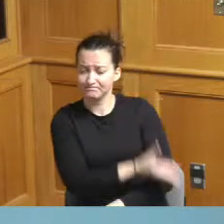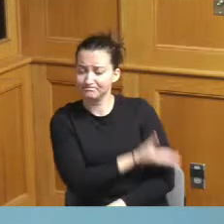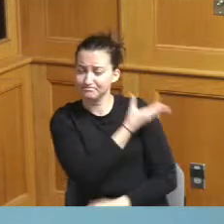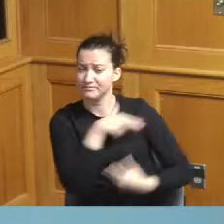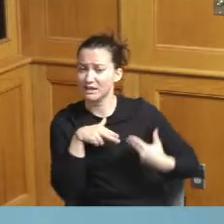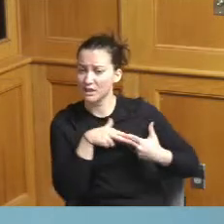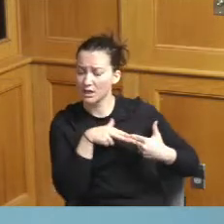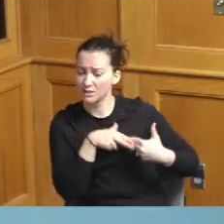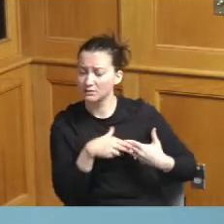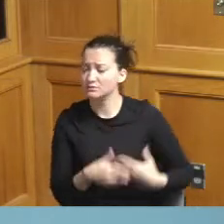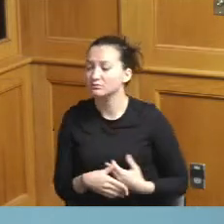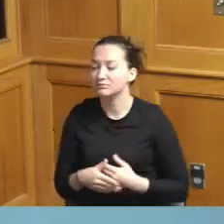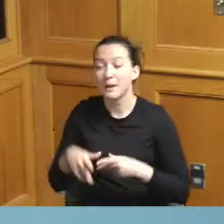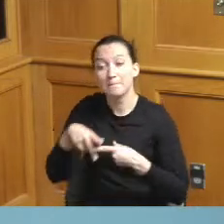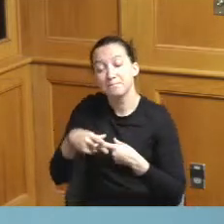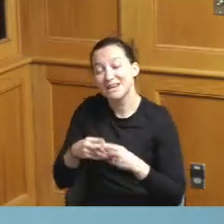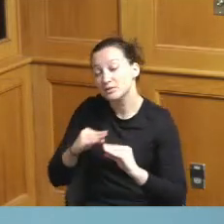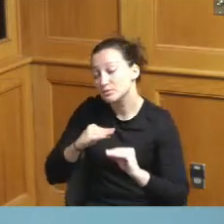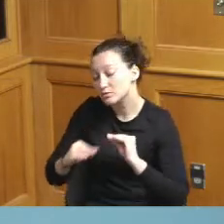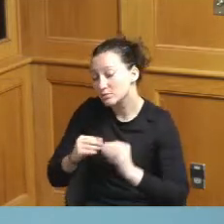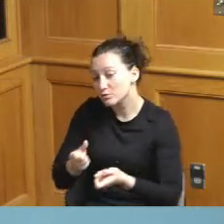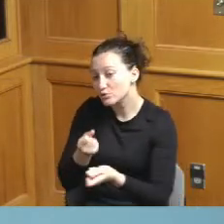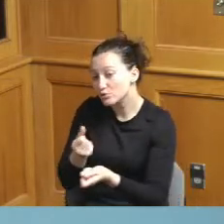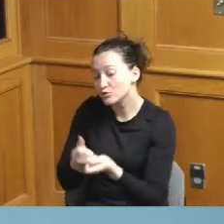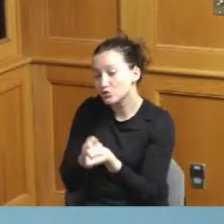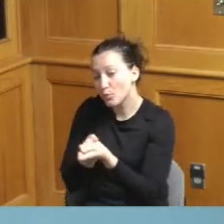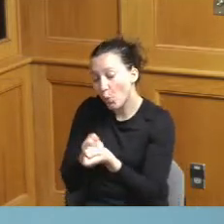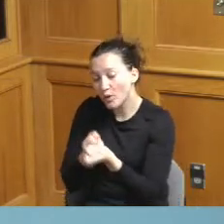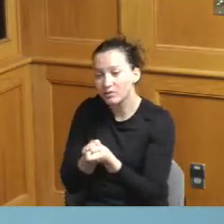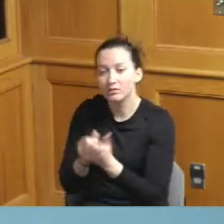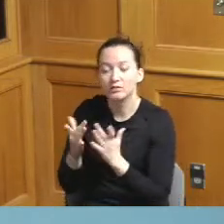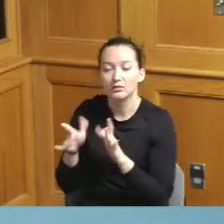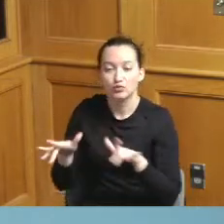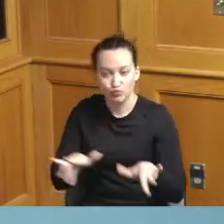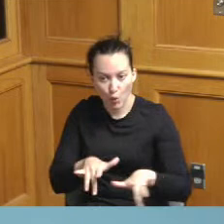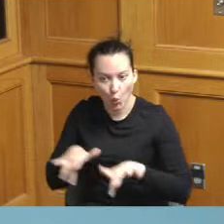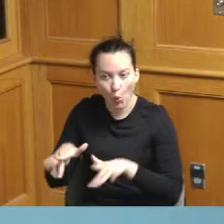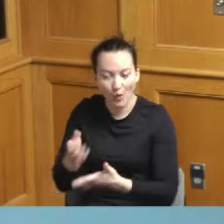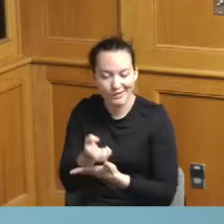the maintenance and support for our courtroom recording equipment which allows us to stream